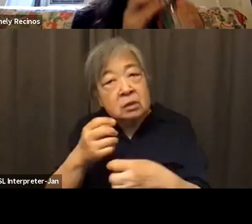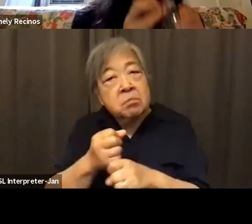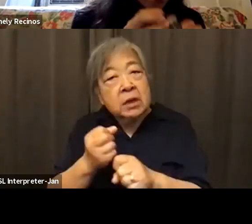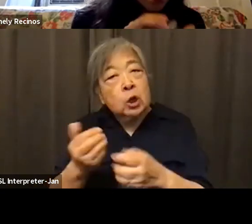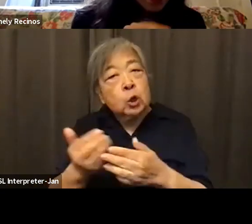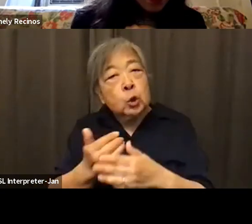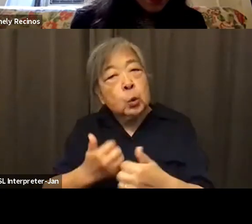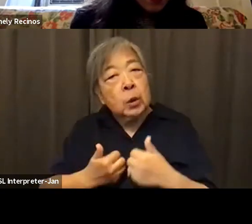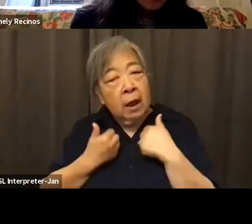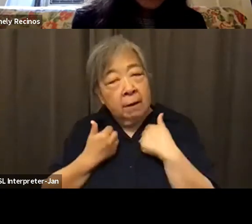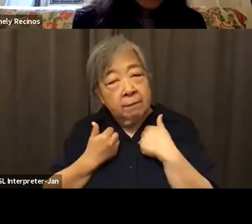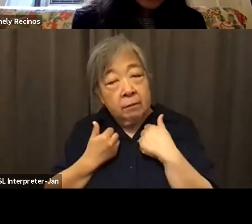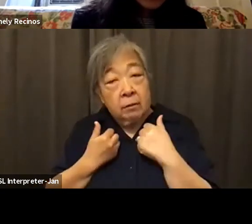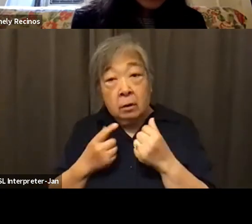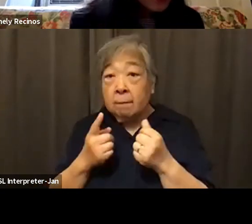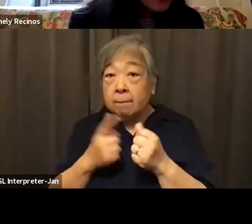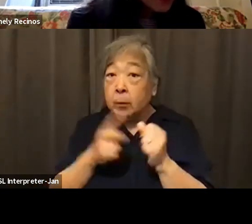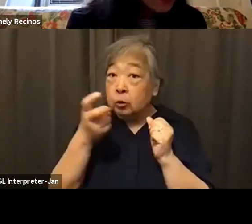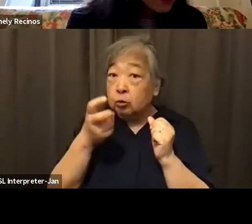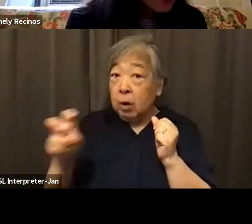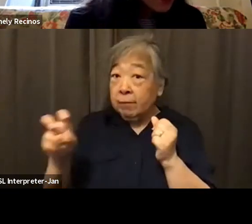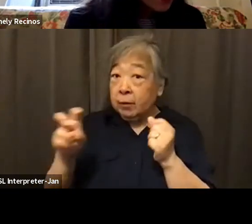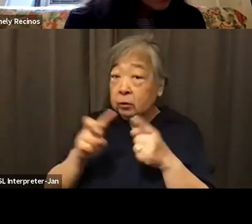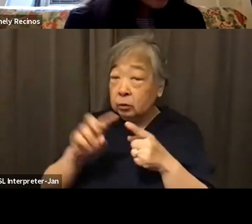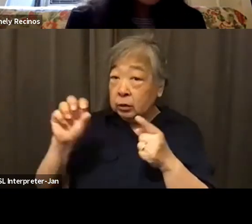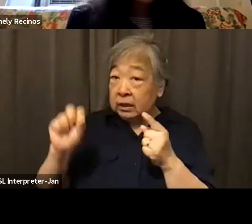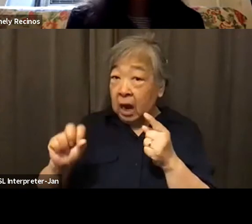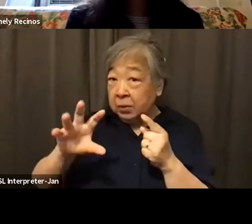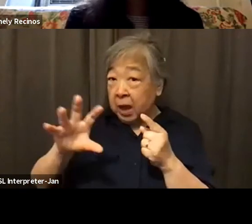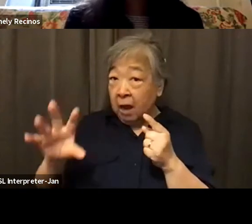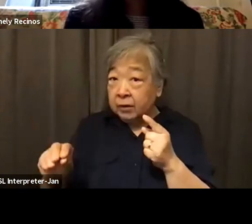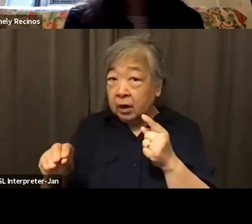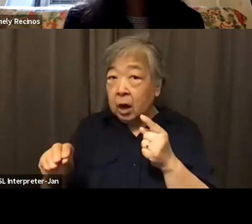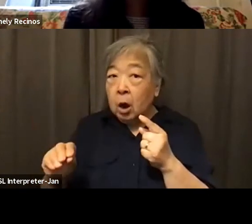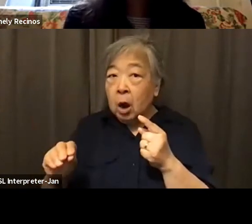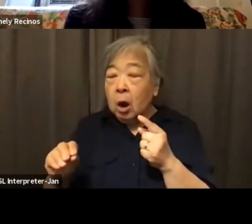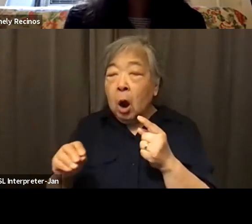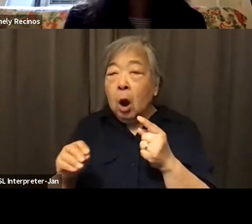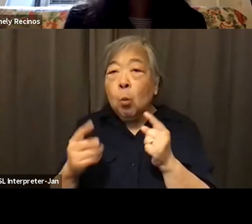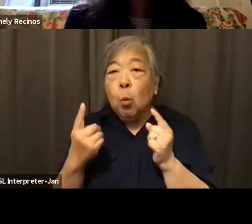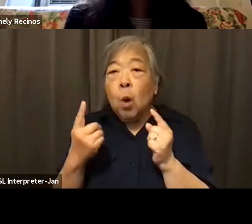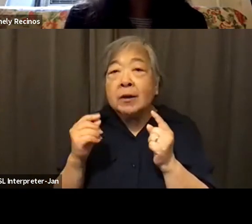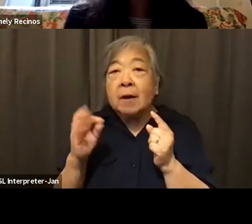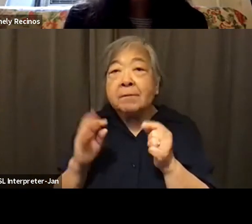When I first traveled to South Africa, I was one of the first in my family to travel outside